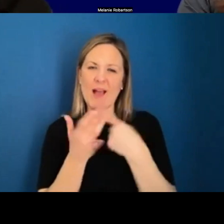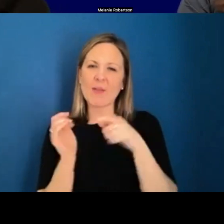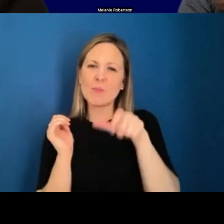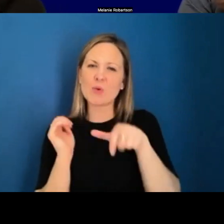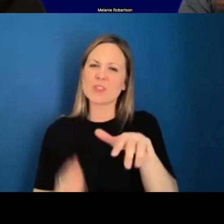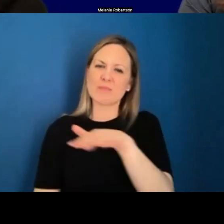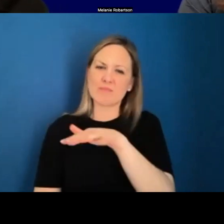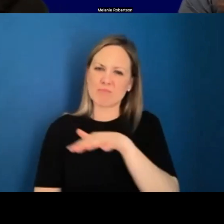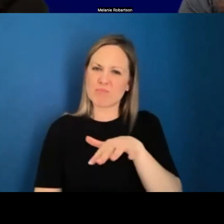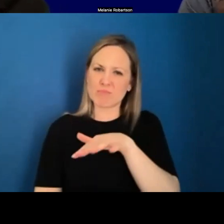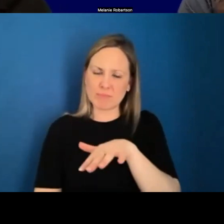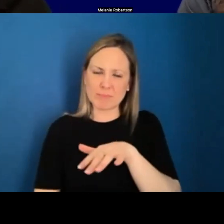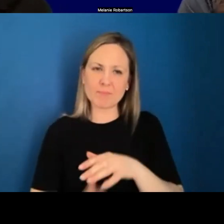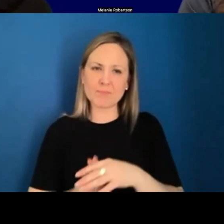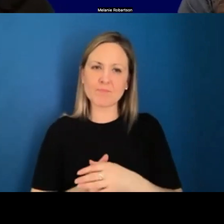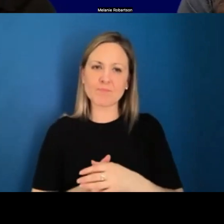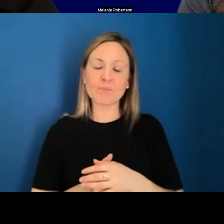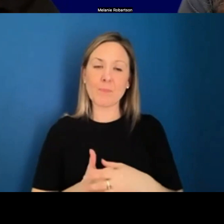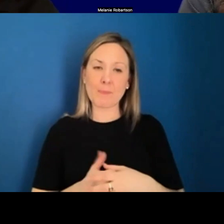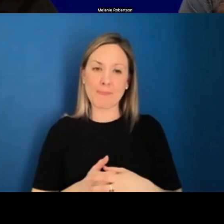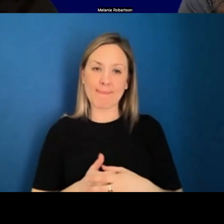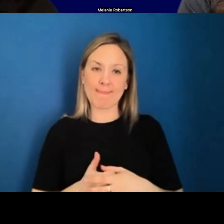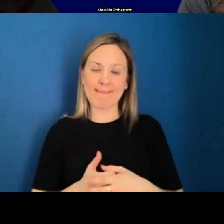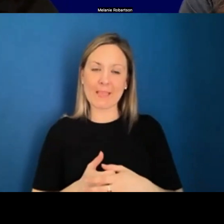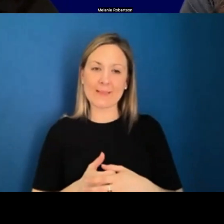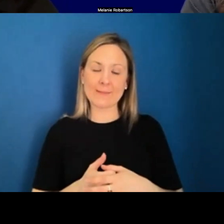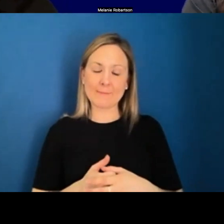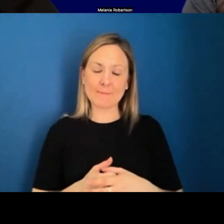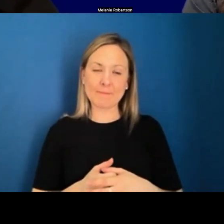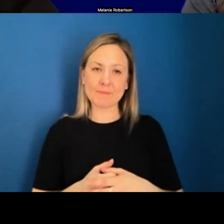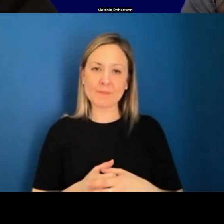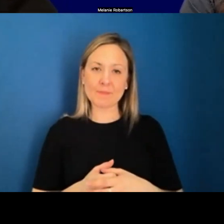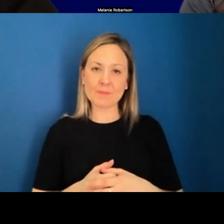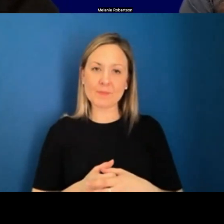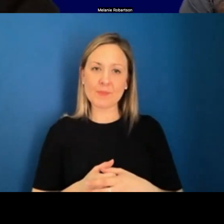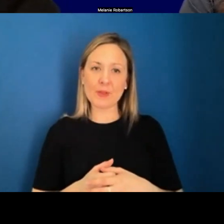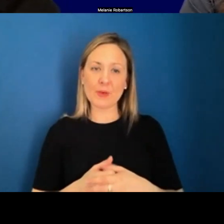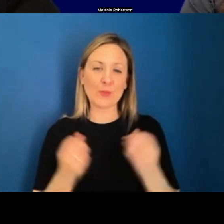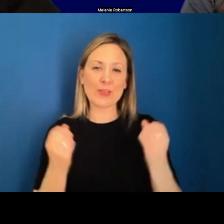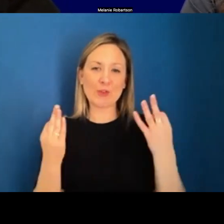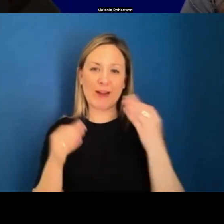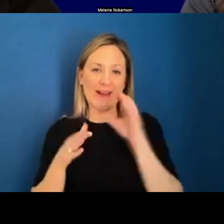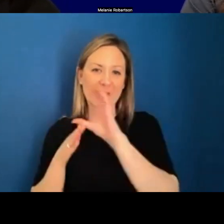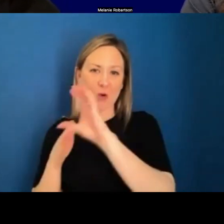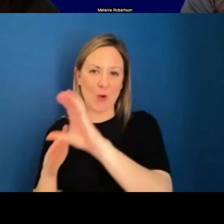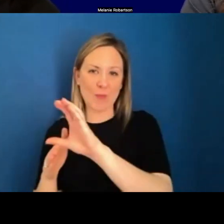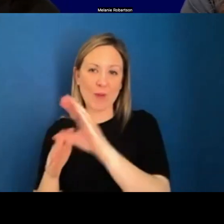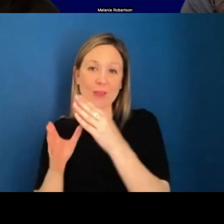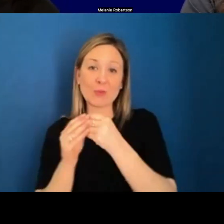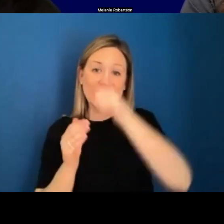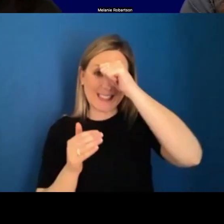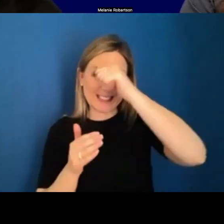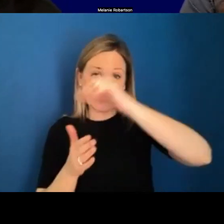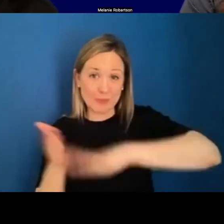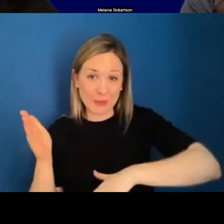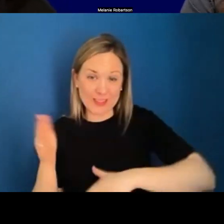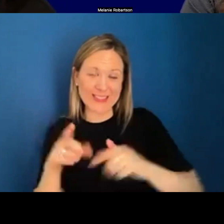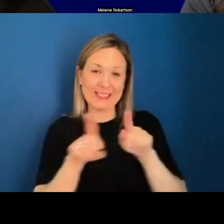that I work in, where we don't have communication guides with the experience that Linni has and so